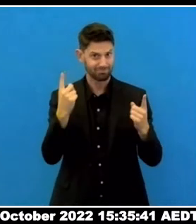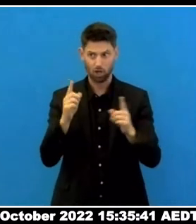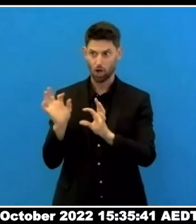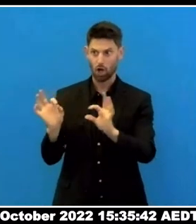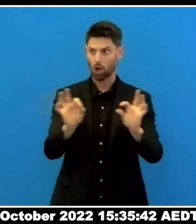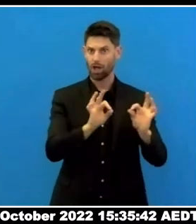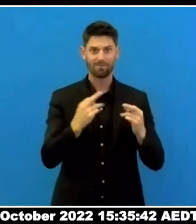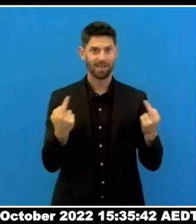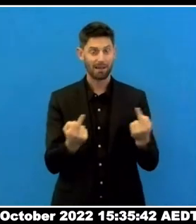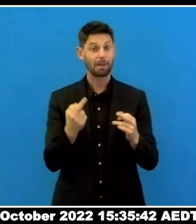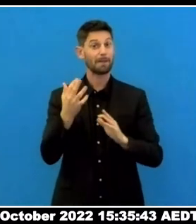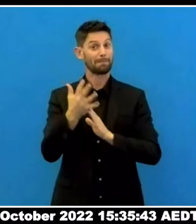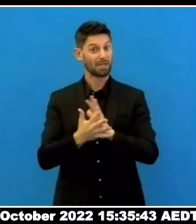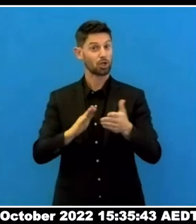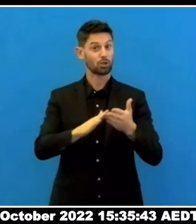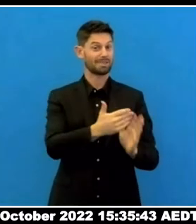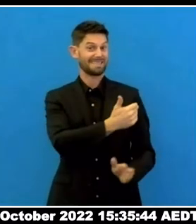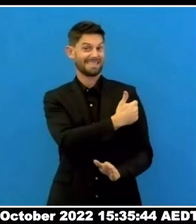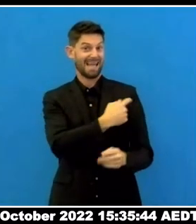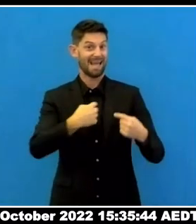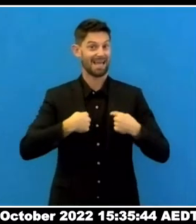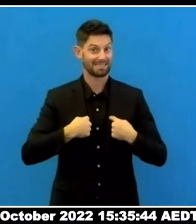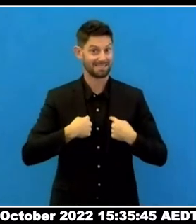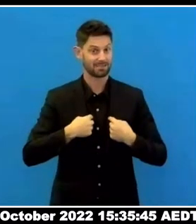Is that difficult, if you have to be the interpreter?